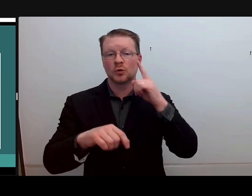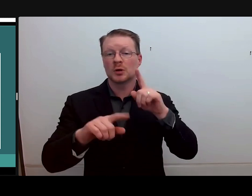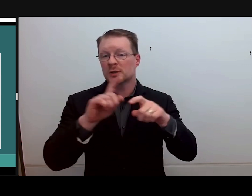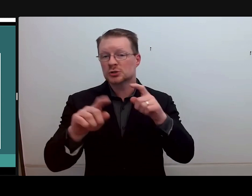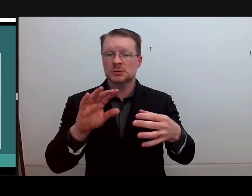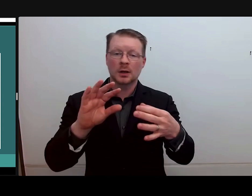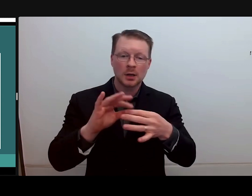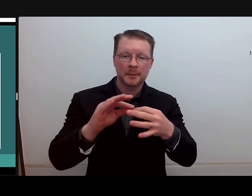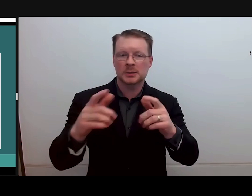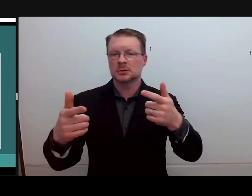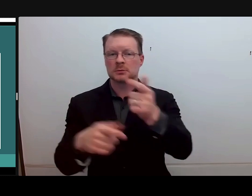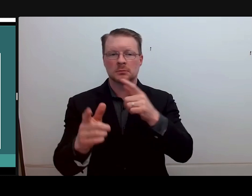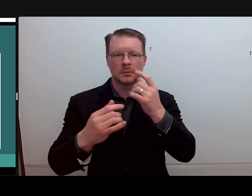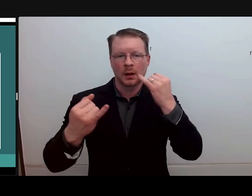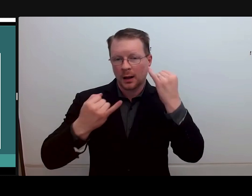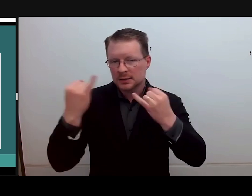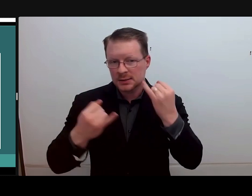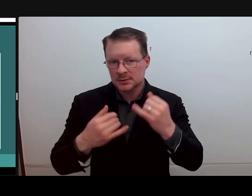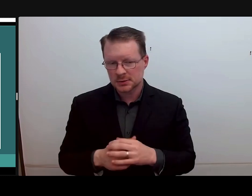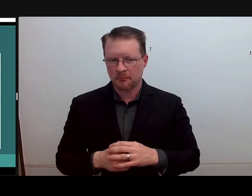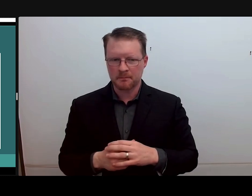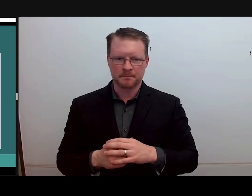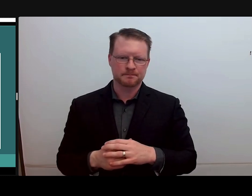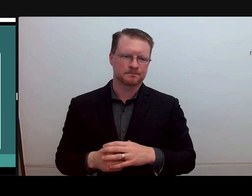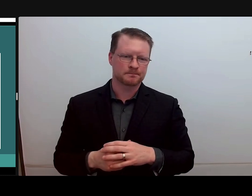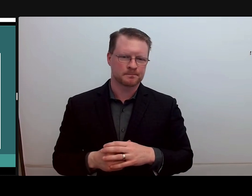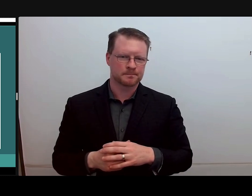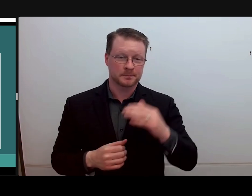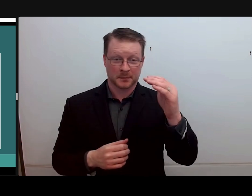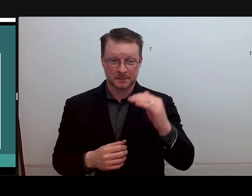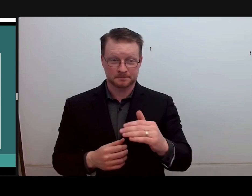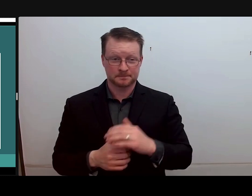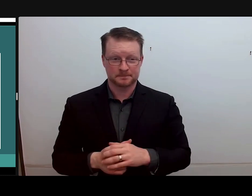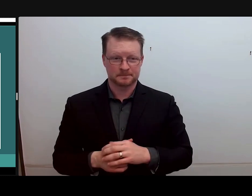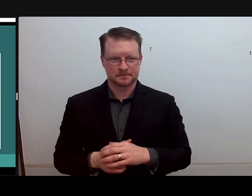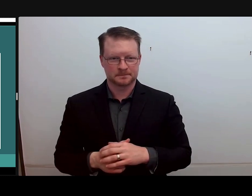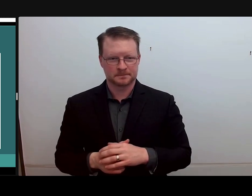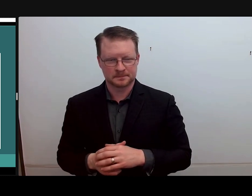that is available for questions, comments, sharing of ideas, et cetera. Next slide, please.